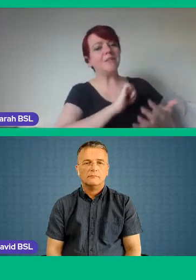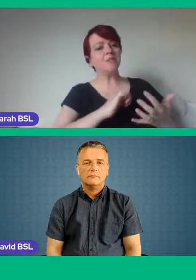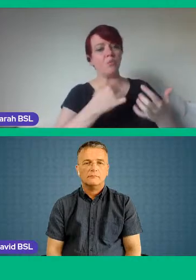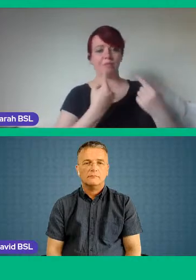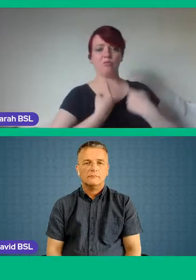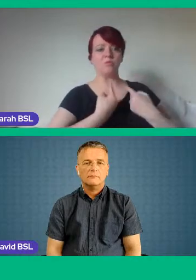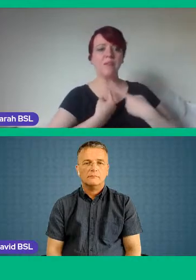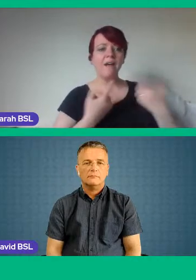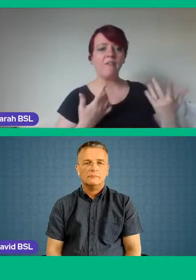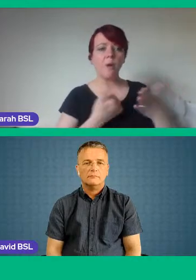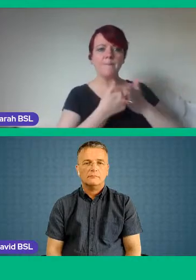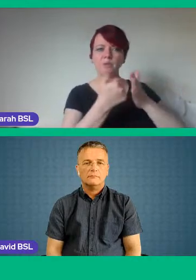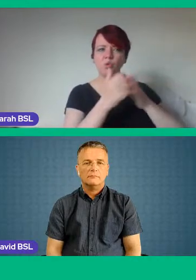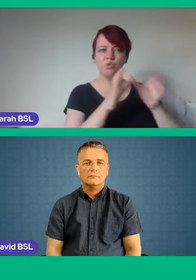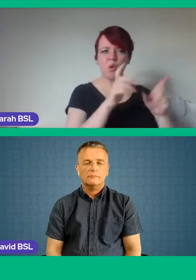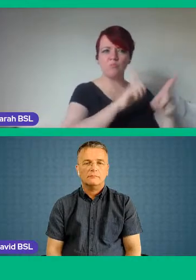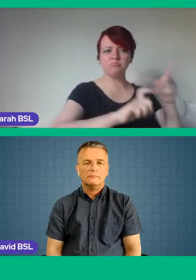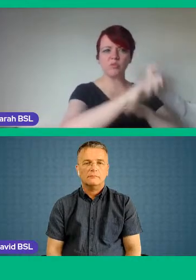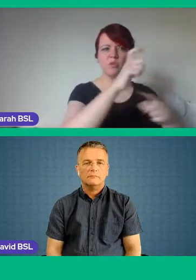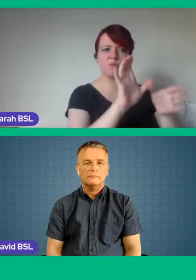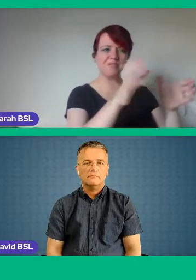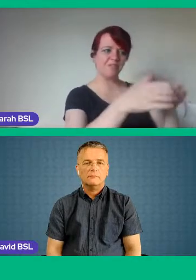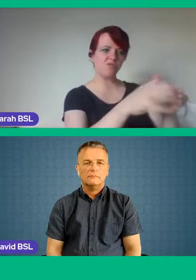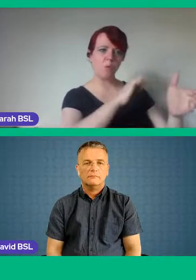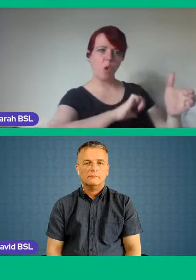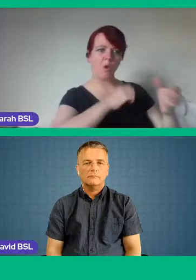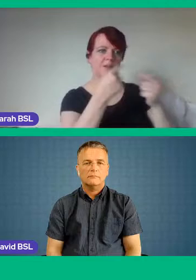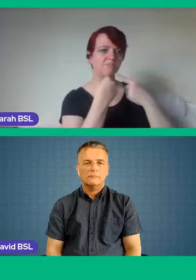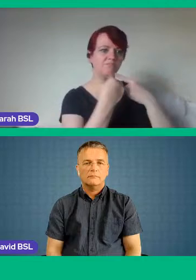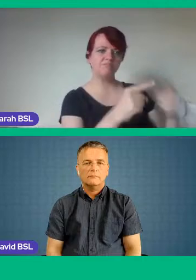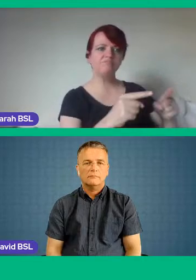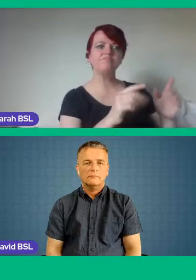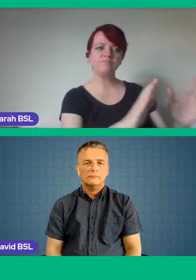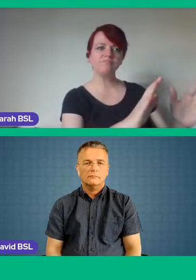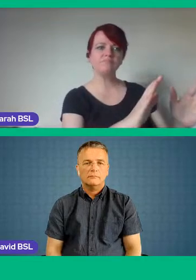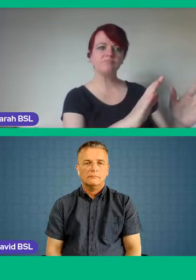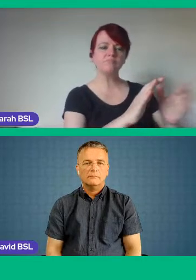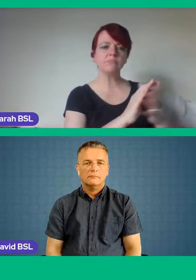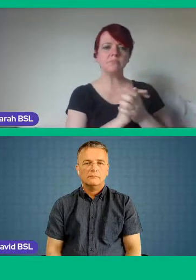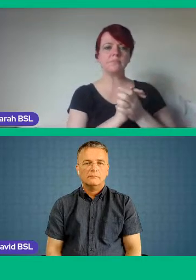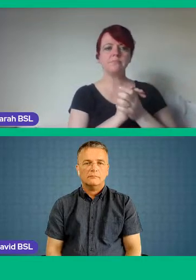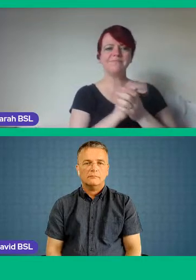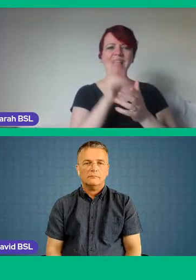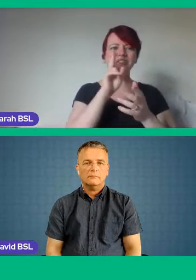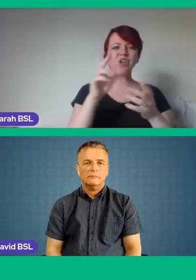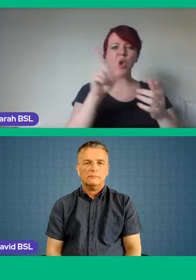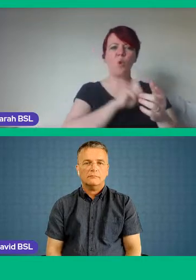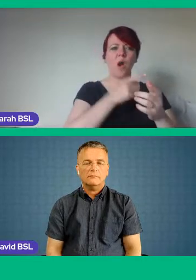I want to understand around identity, heritage, home. There has to be radical honesty to yourself and